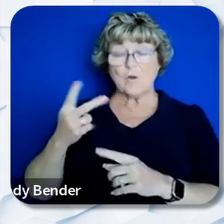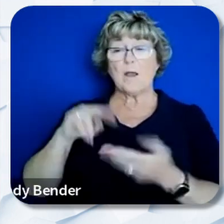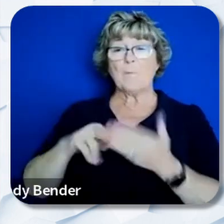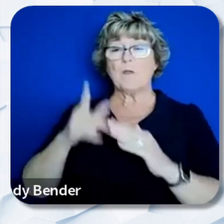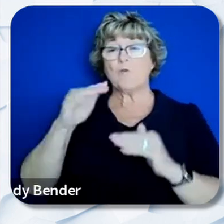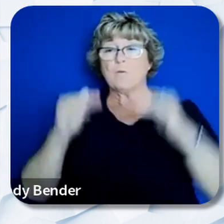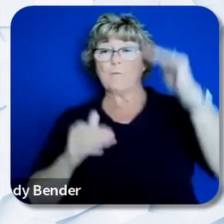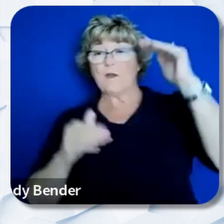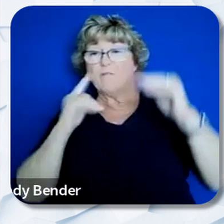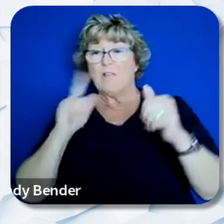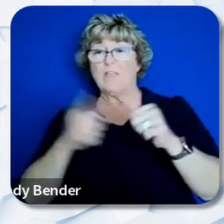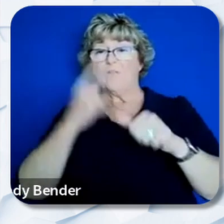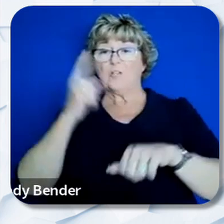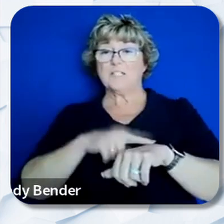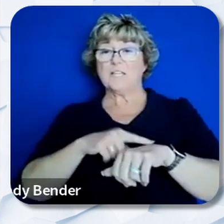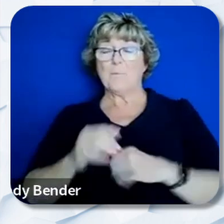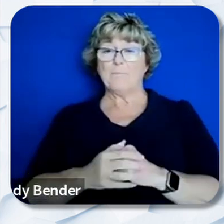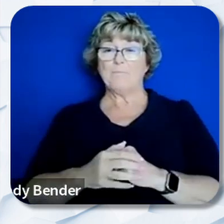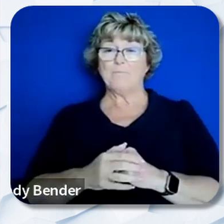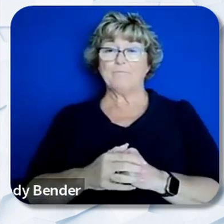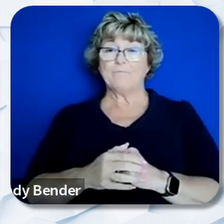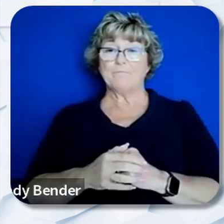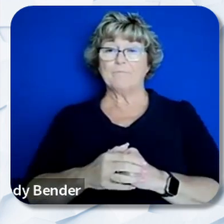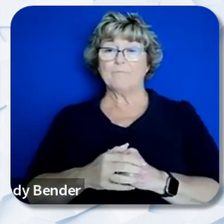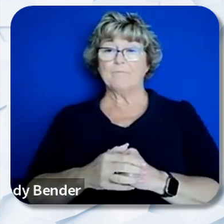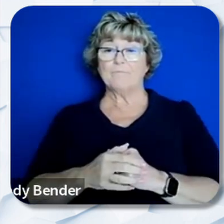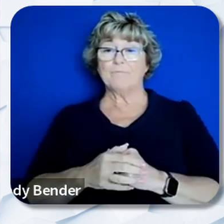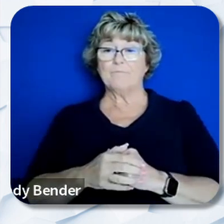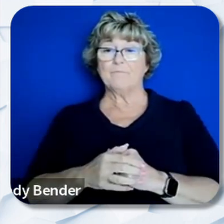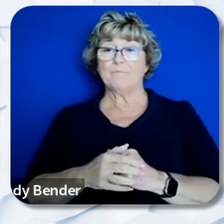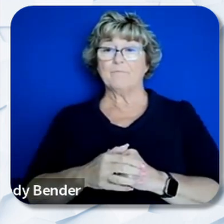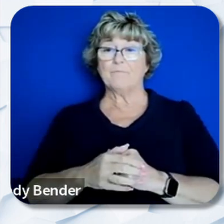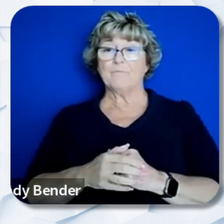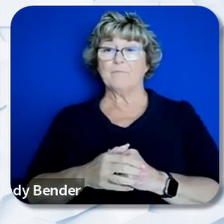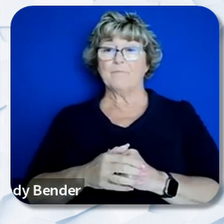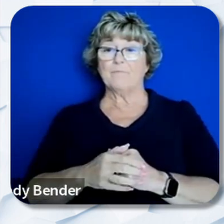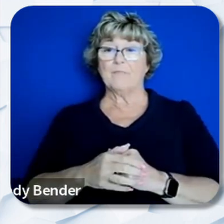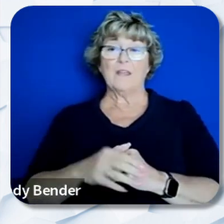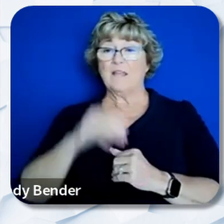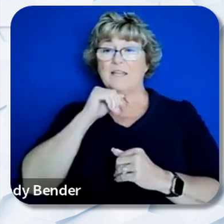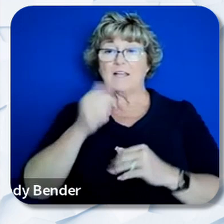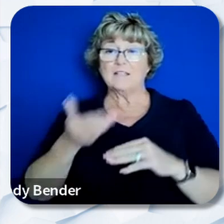for the first time. And so that's kind of it. Doesn't kind of graduate by years in that